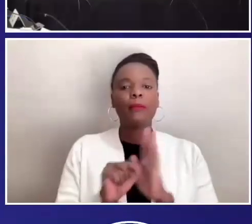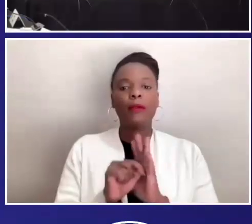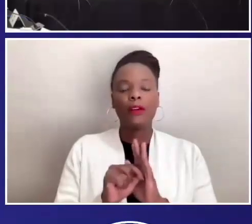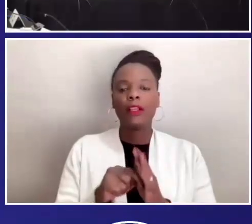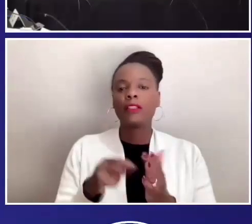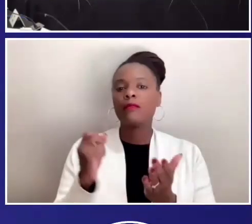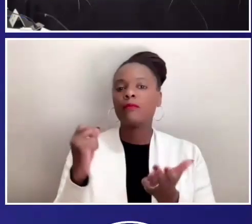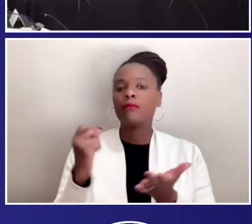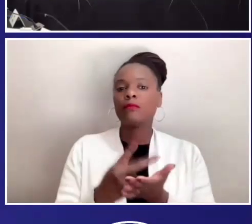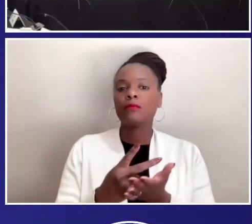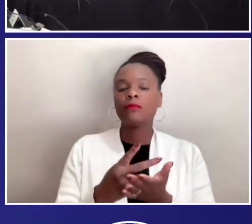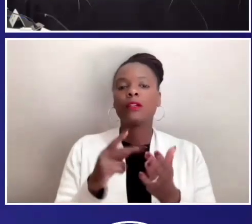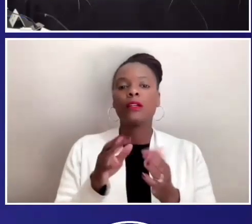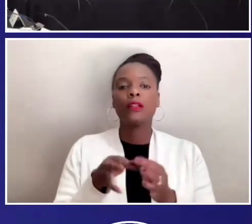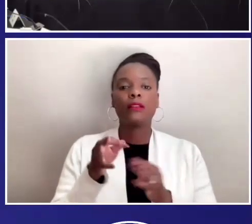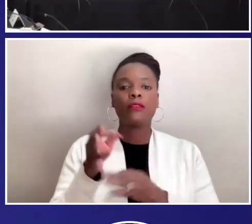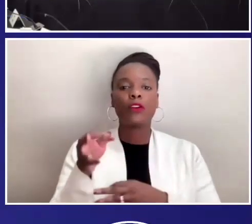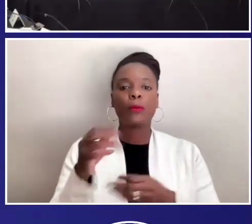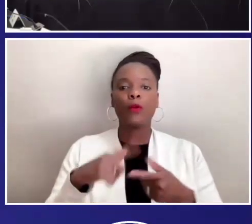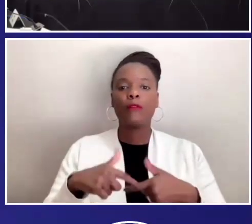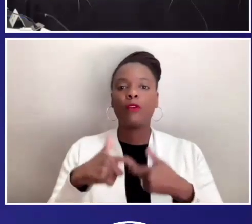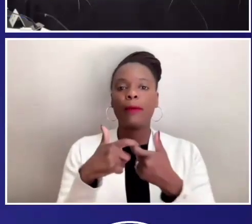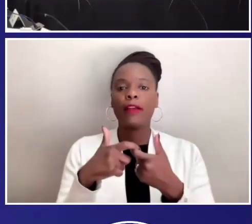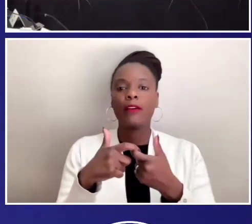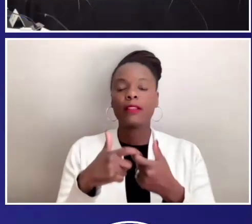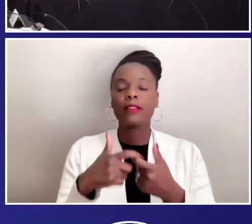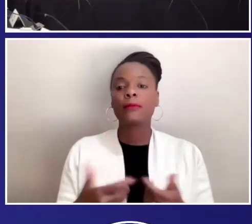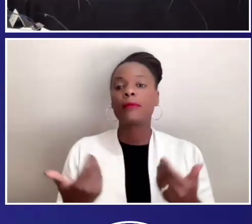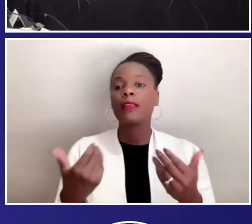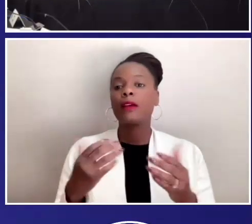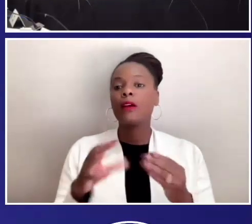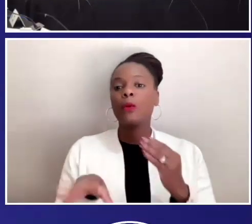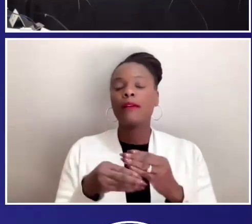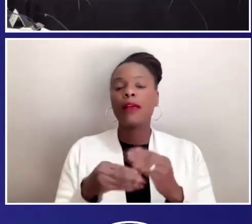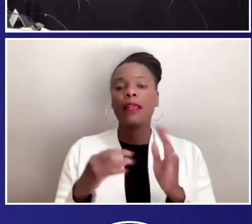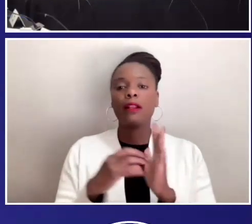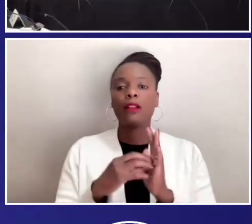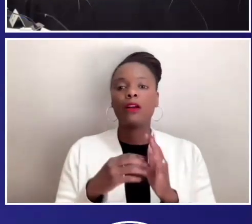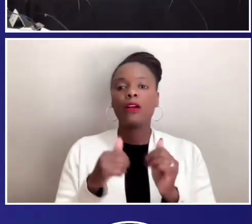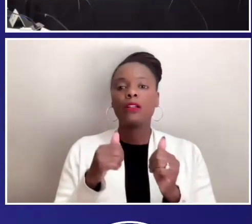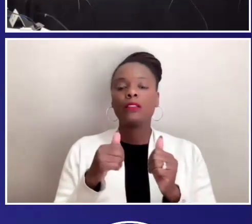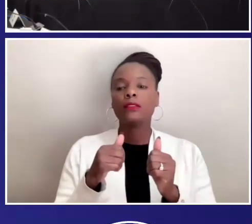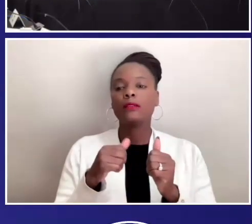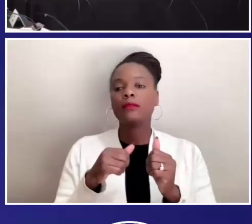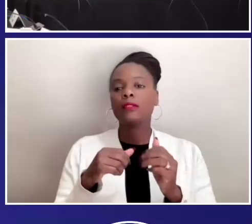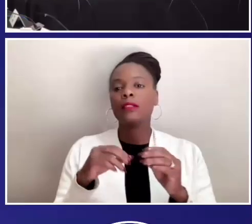We've added a clause under the graduated repayment who have not received a Direct Loan on or after July 1,